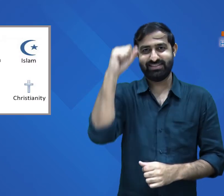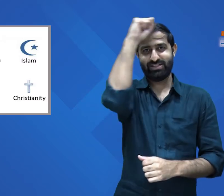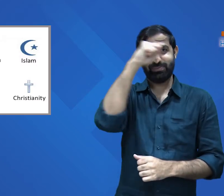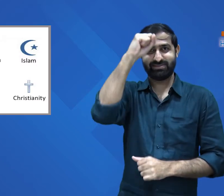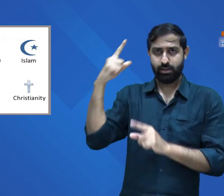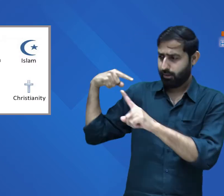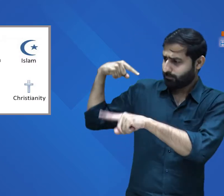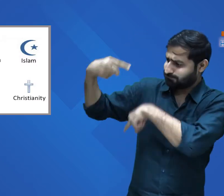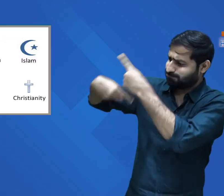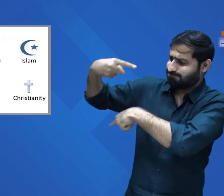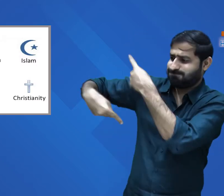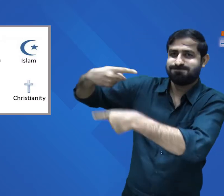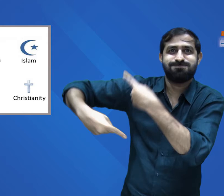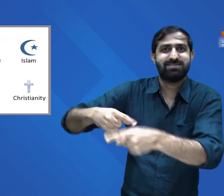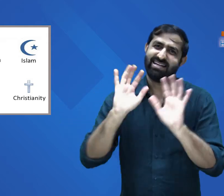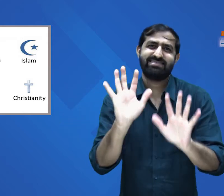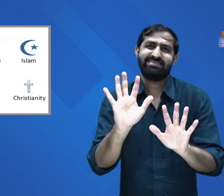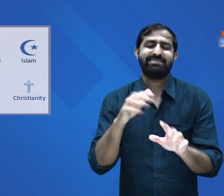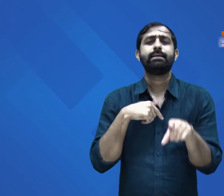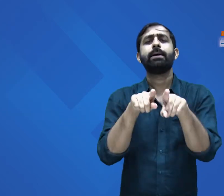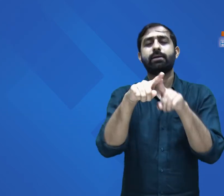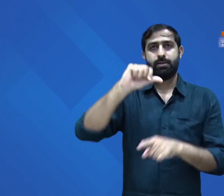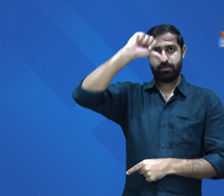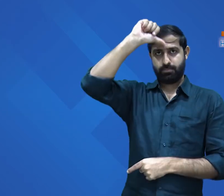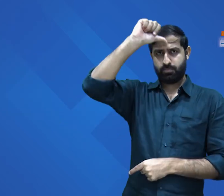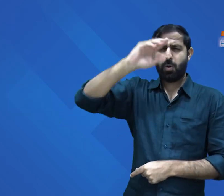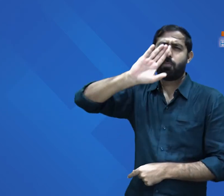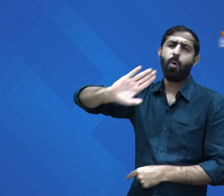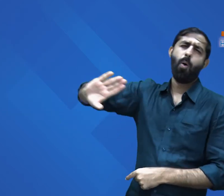which have been followed by the people of different communities. For example,